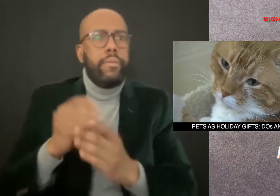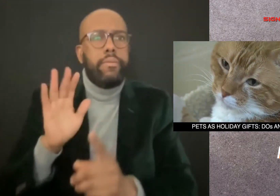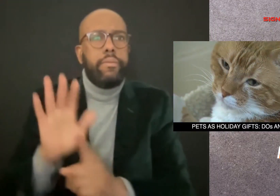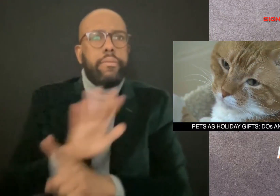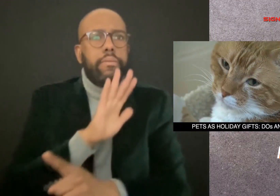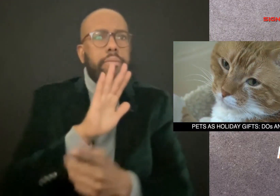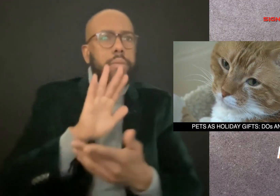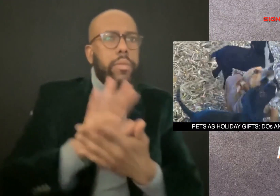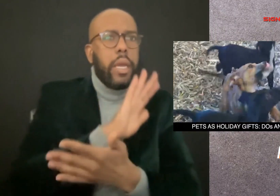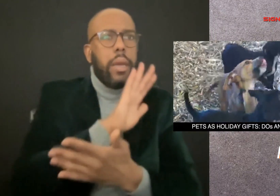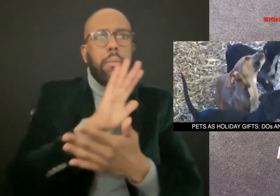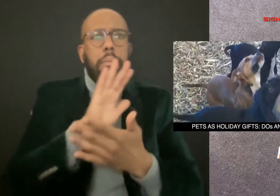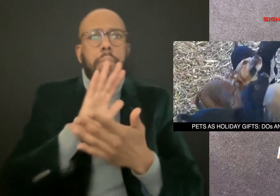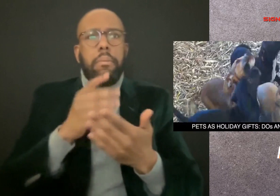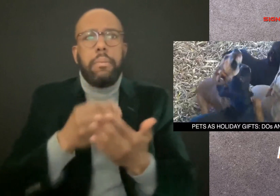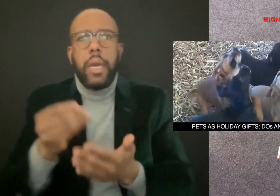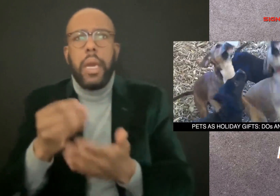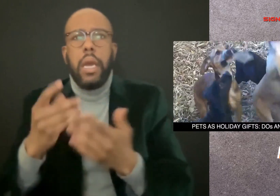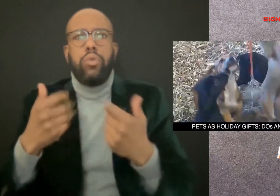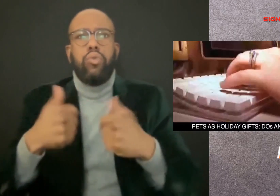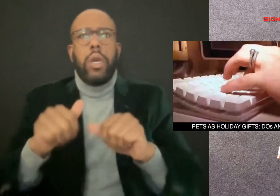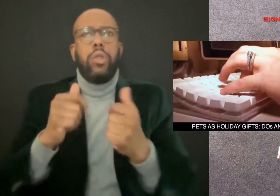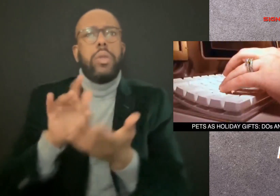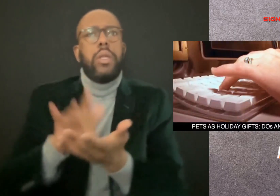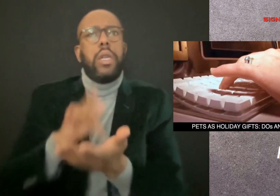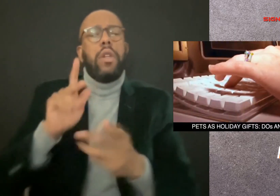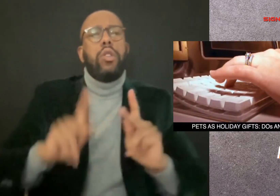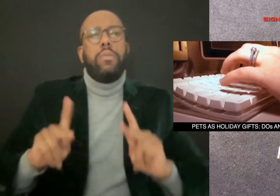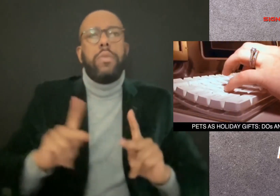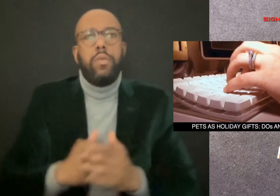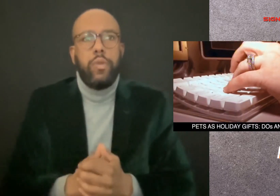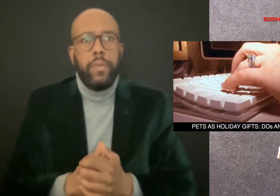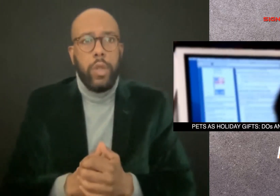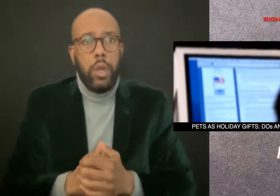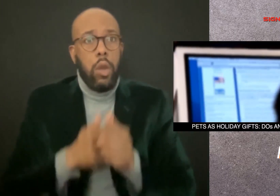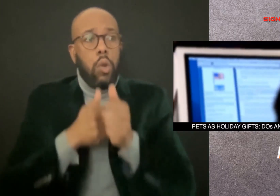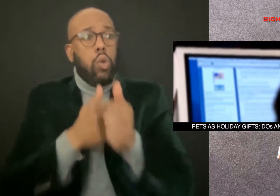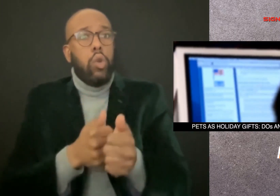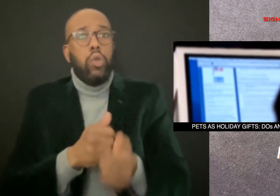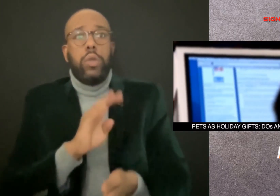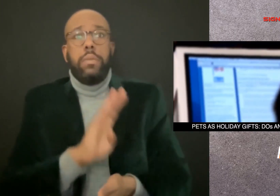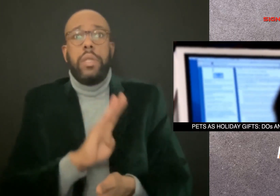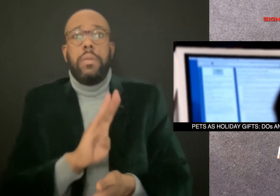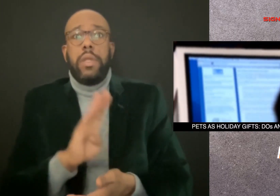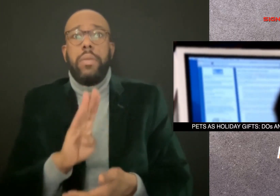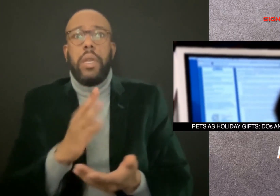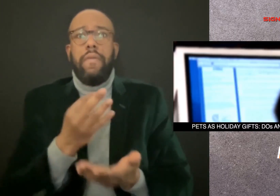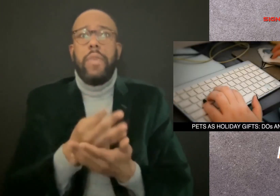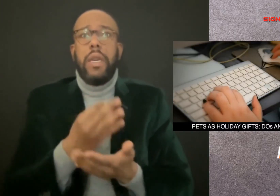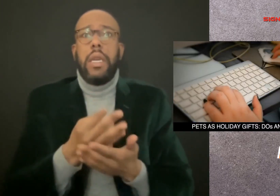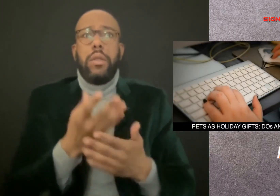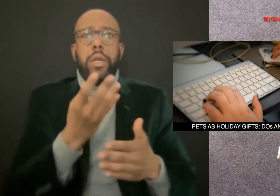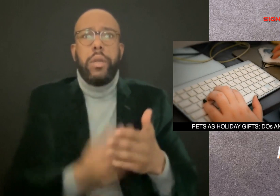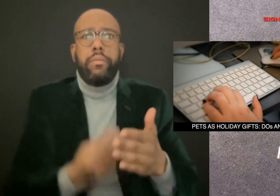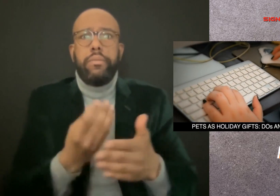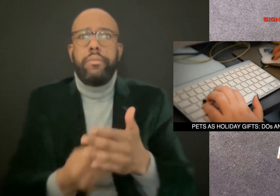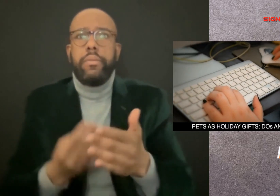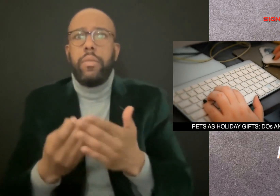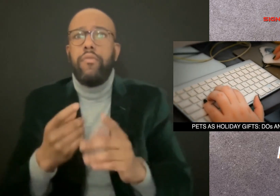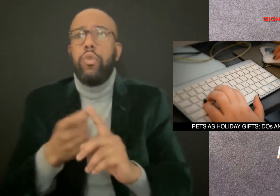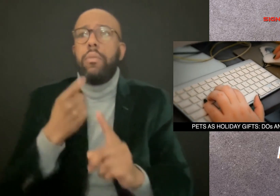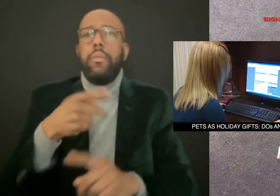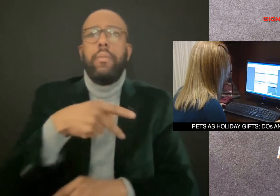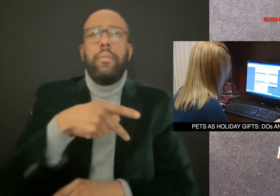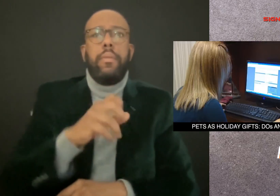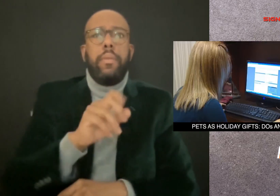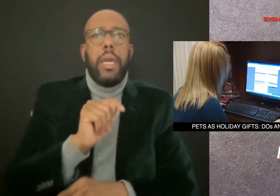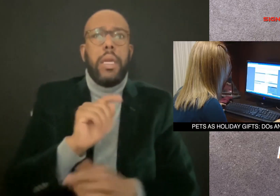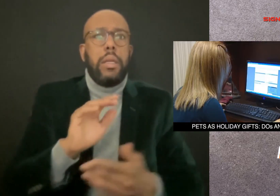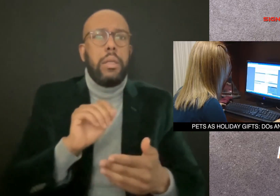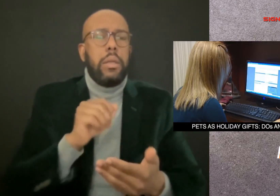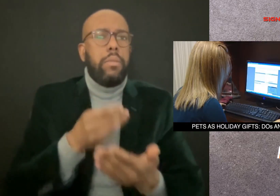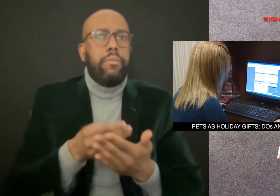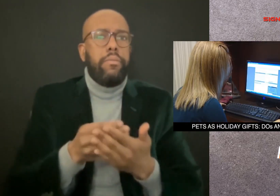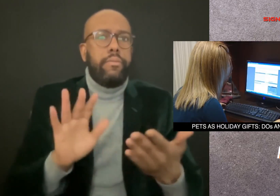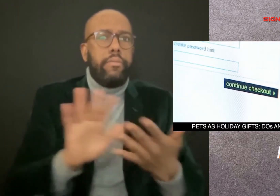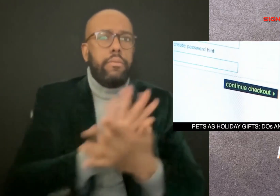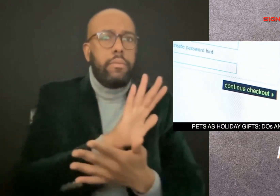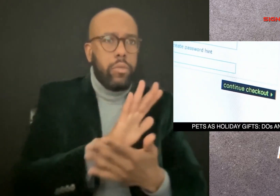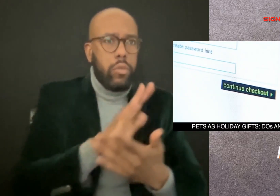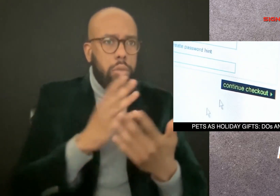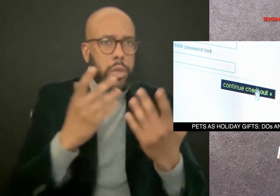advantage of people according to the BBB financial losses from pet scans are expected to approach